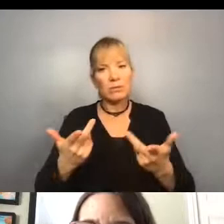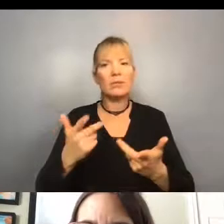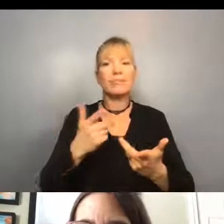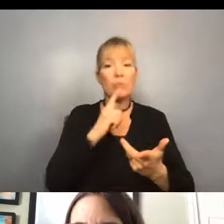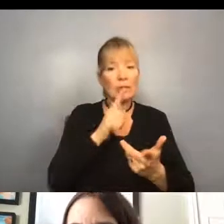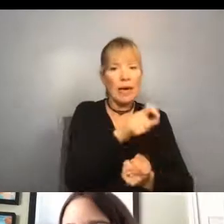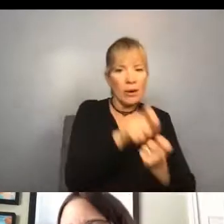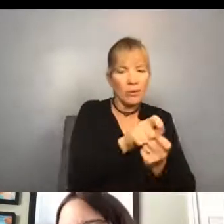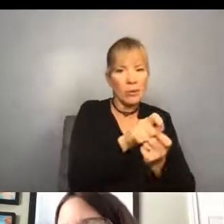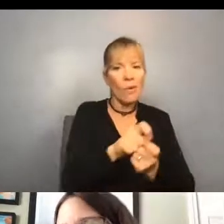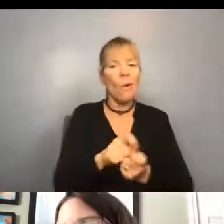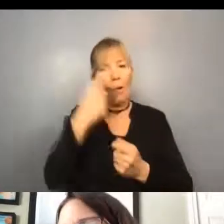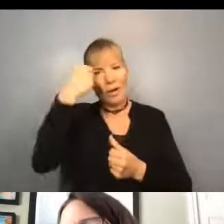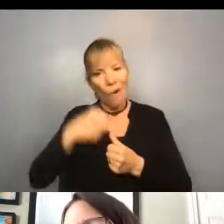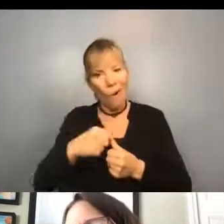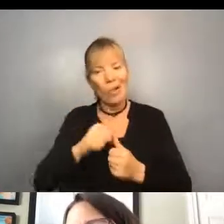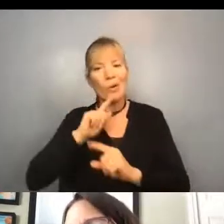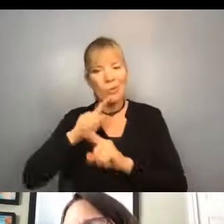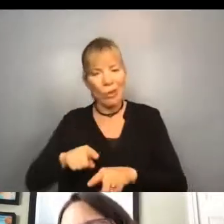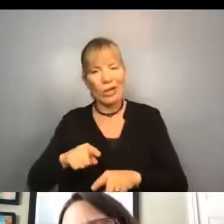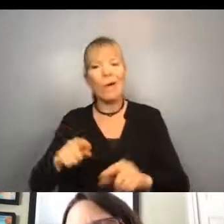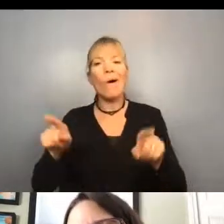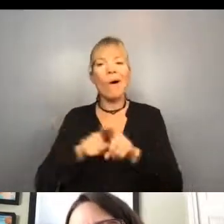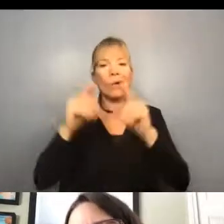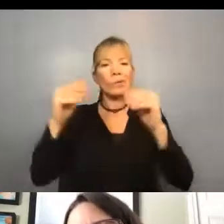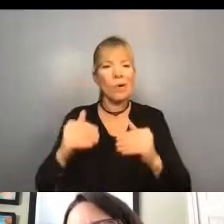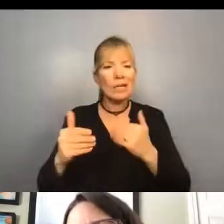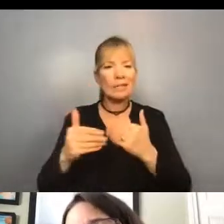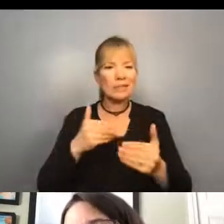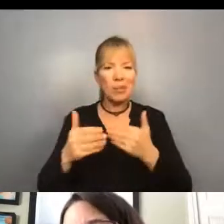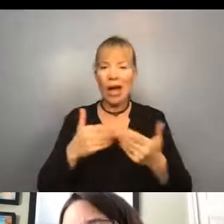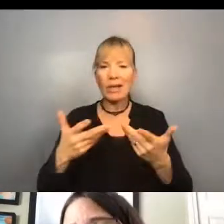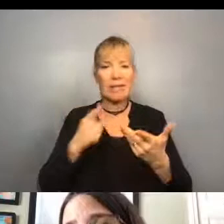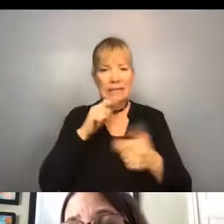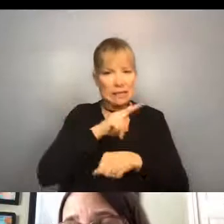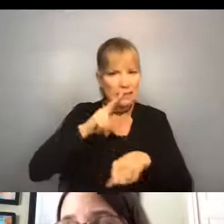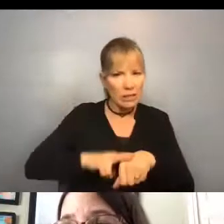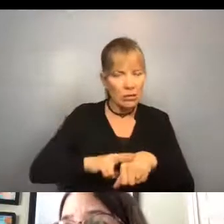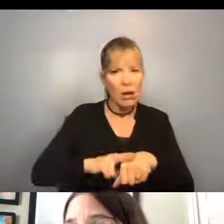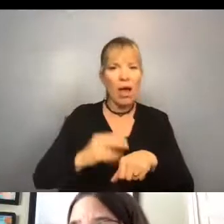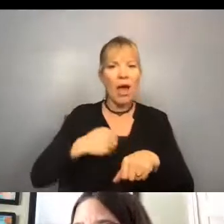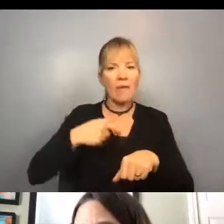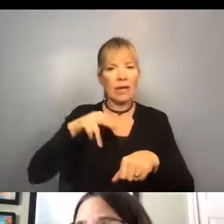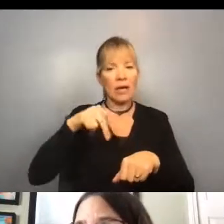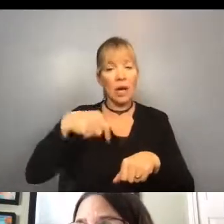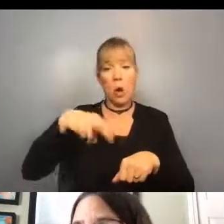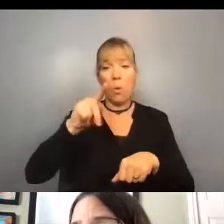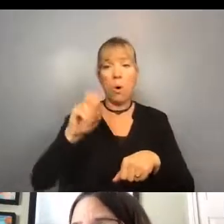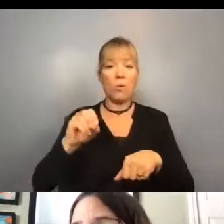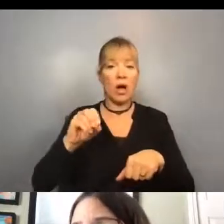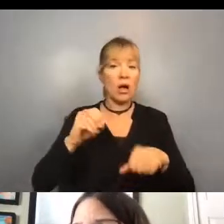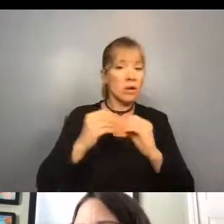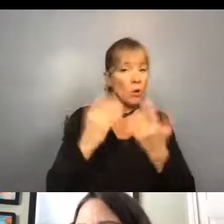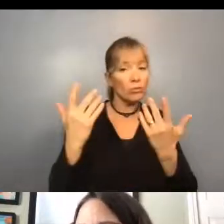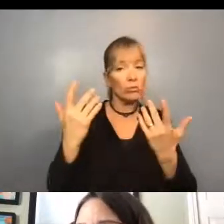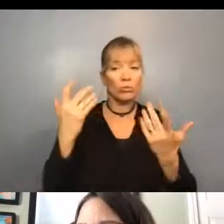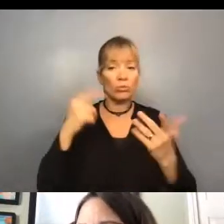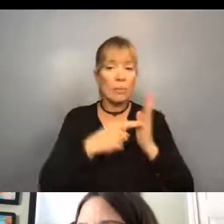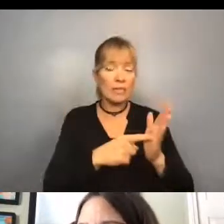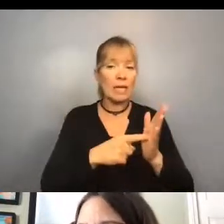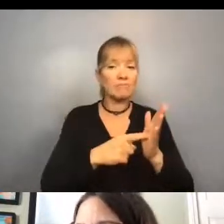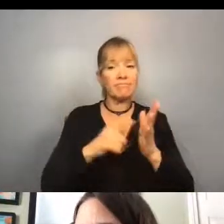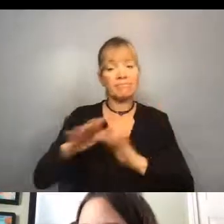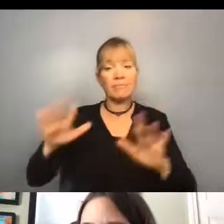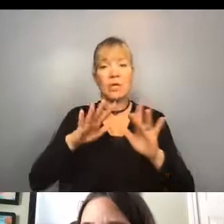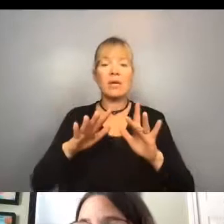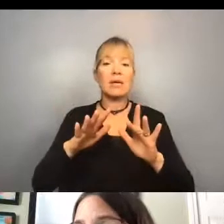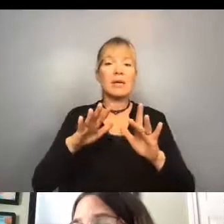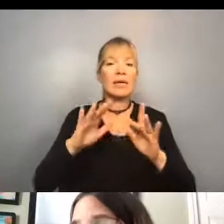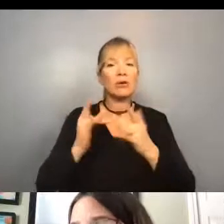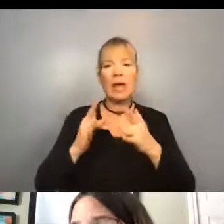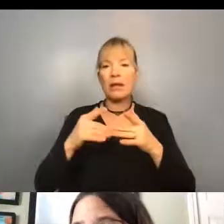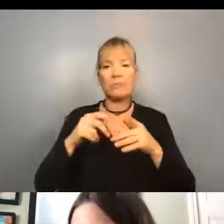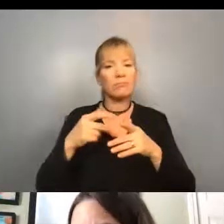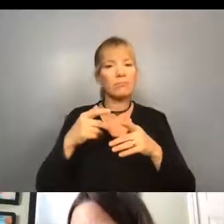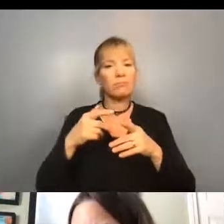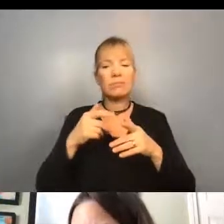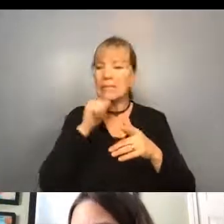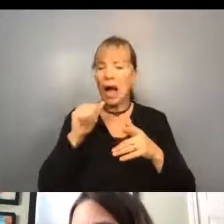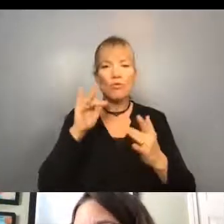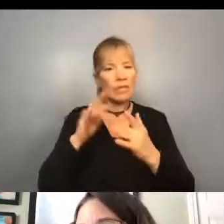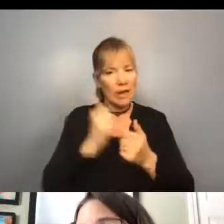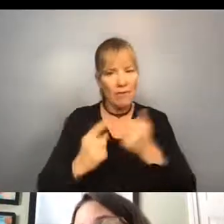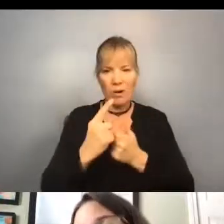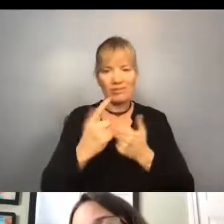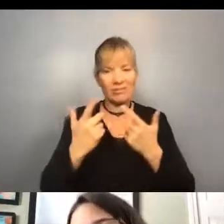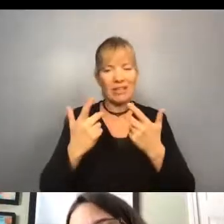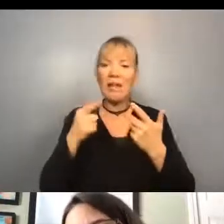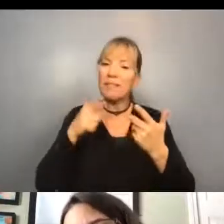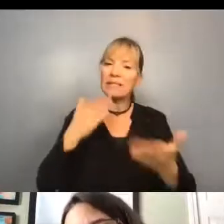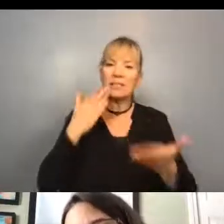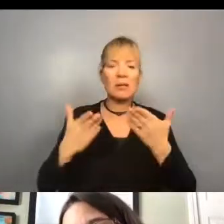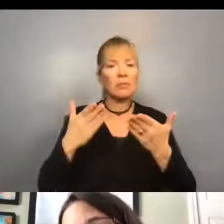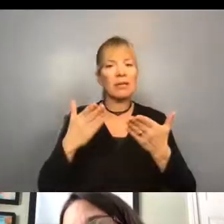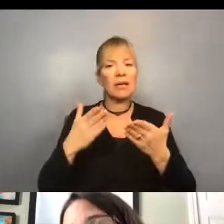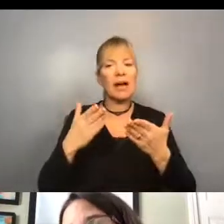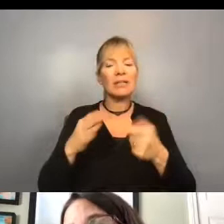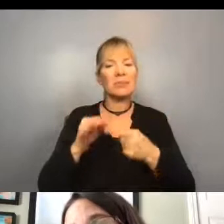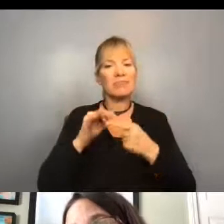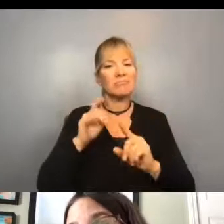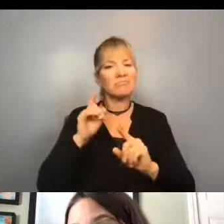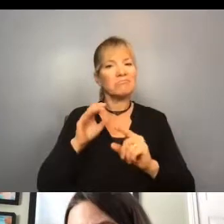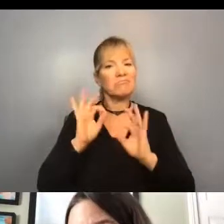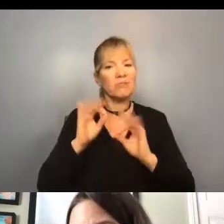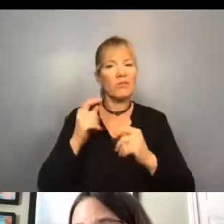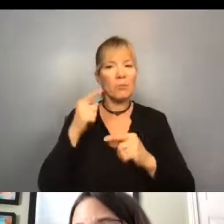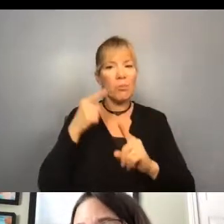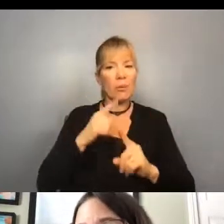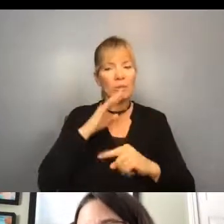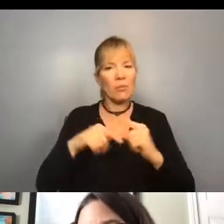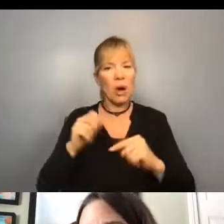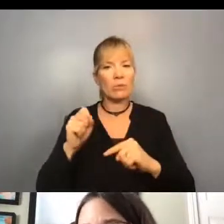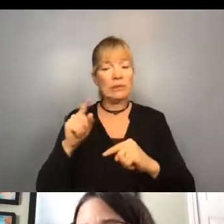That is accuracy of recall in reporting. Also, despite being national and having quotas to ensure some representativeness, internet panel research obviously doesn't research everybody. And this is perhaps an especially salient point when talking about telehealth as it is on